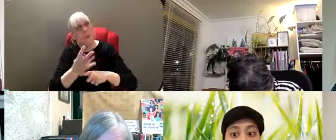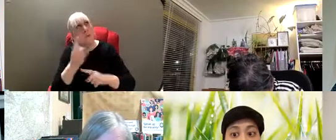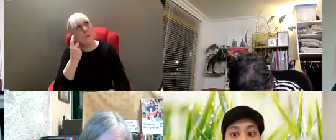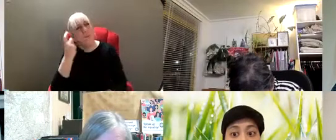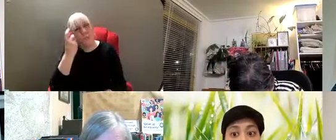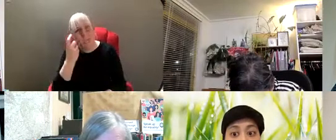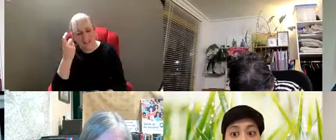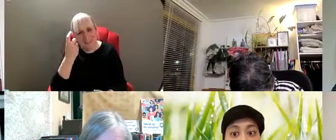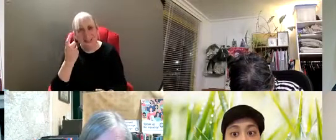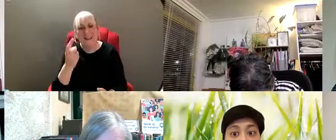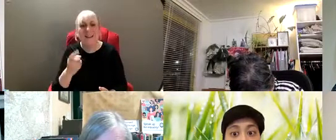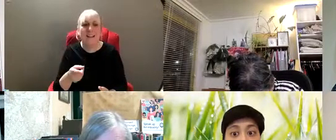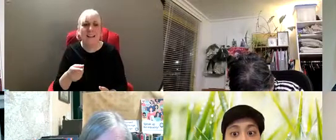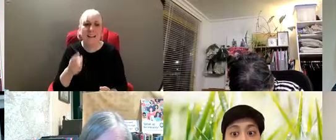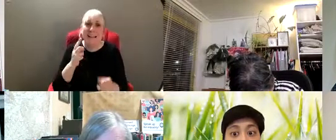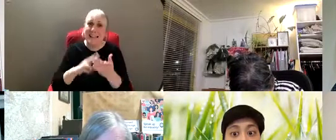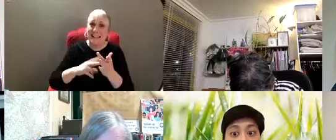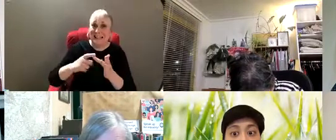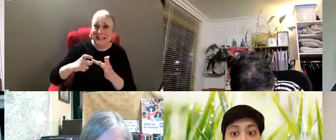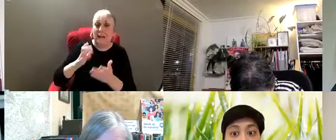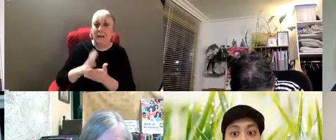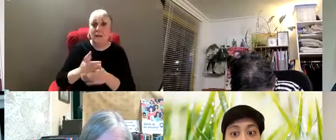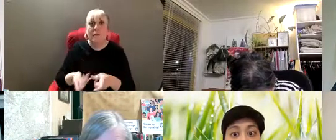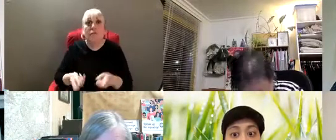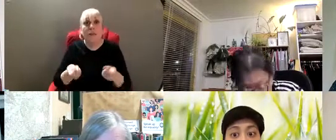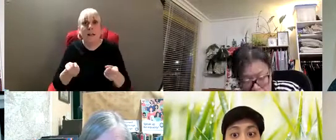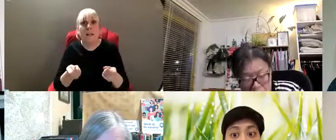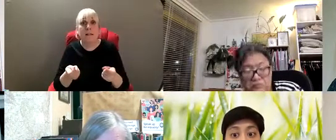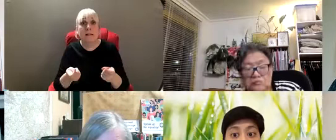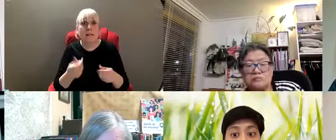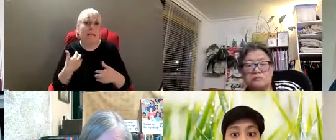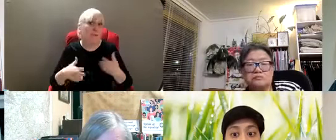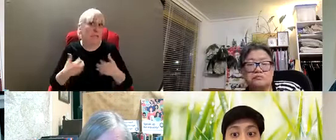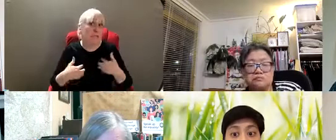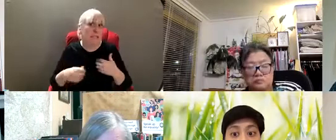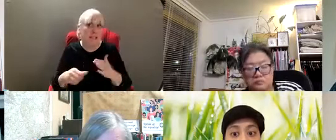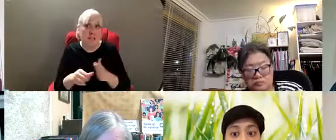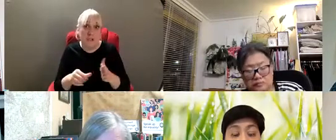i think uh nick raised a very interesting issue about the accessibility to the nature